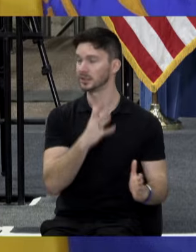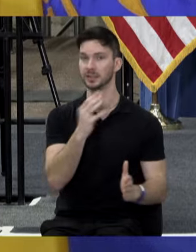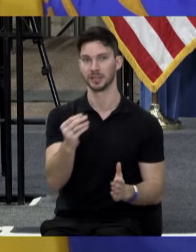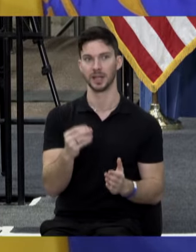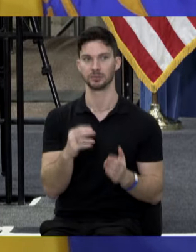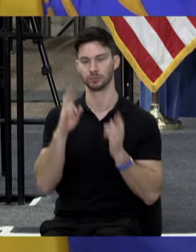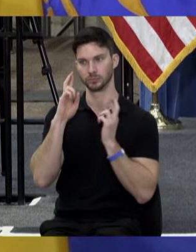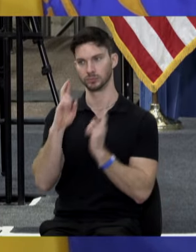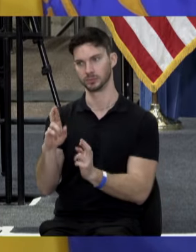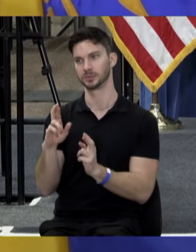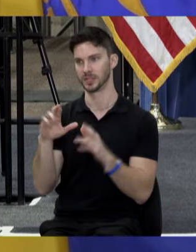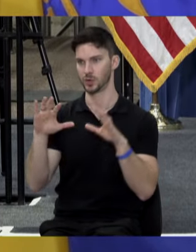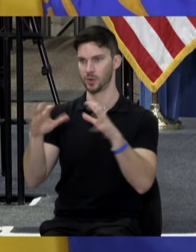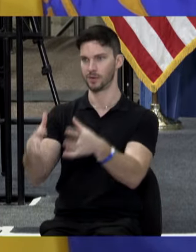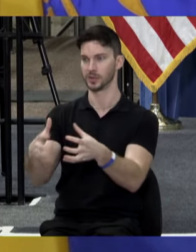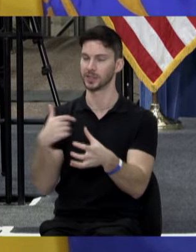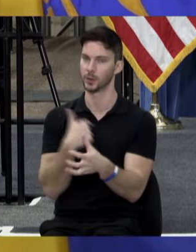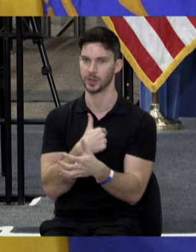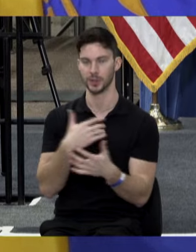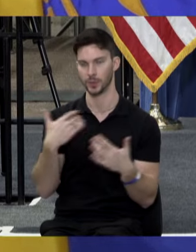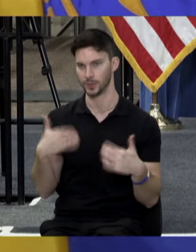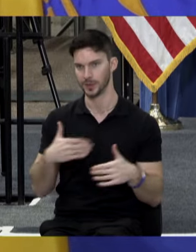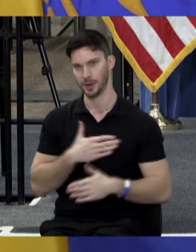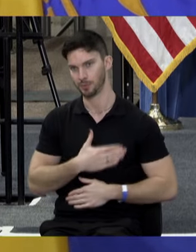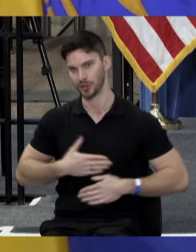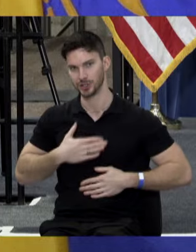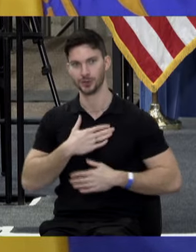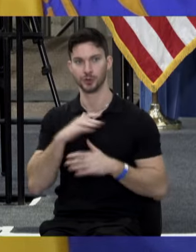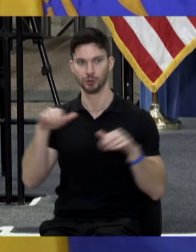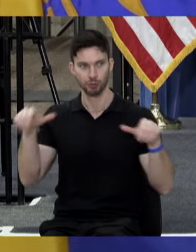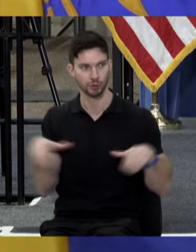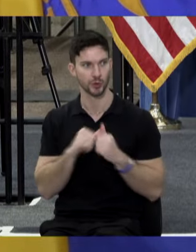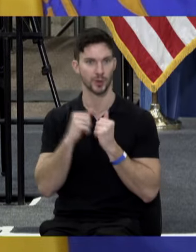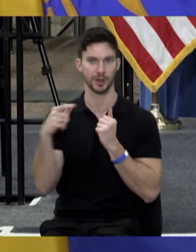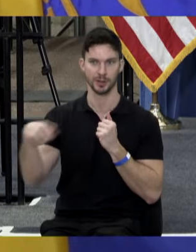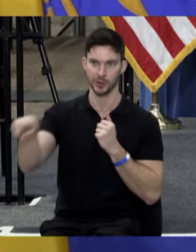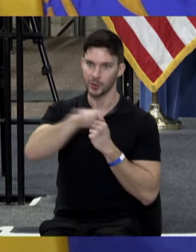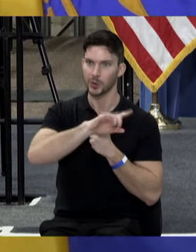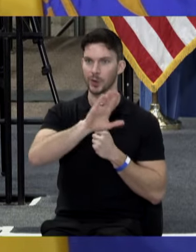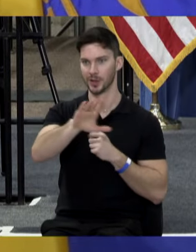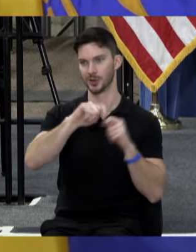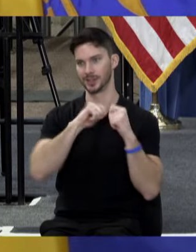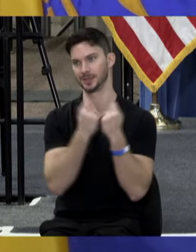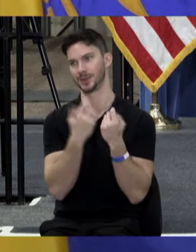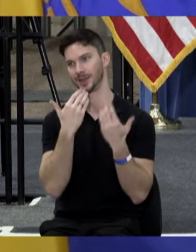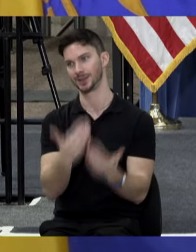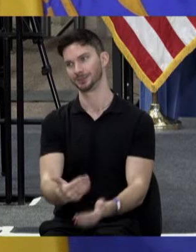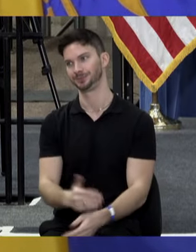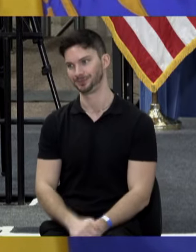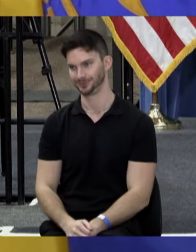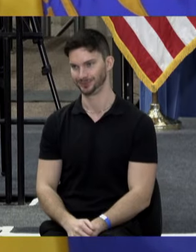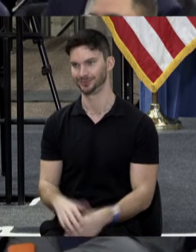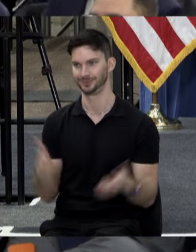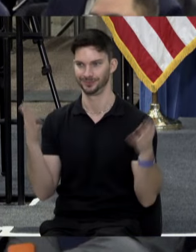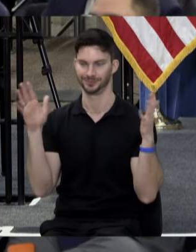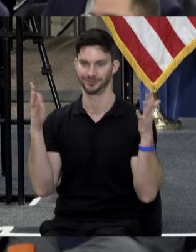we're so appreciative to do that in partnership with you and your team, Mary. Thank you.